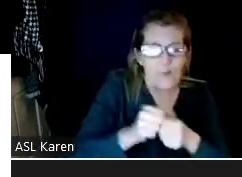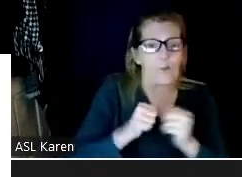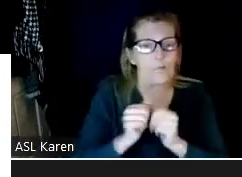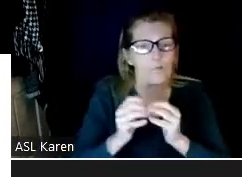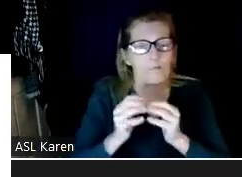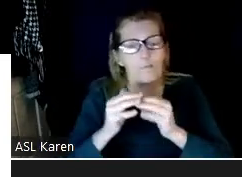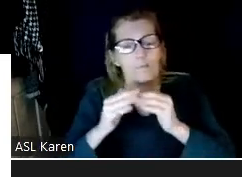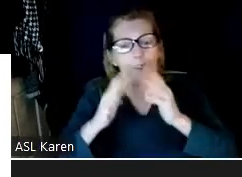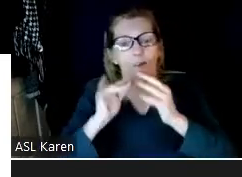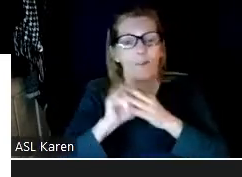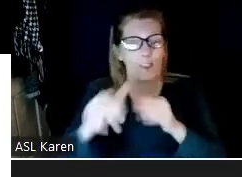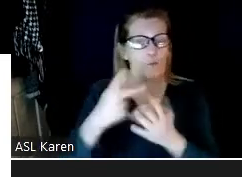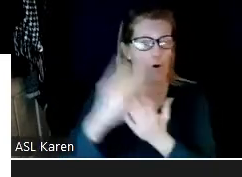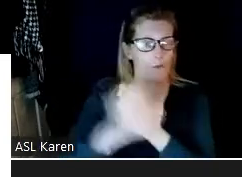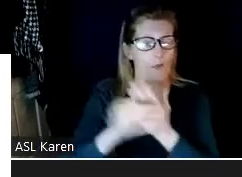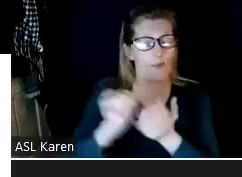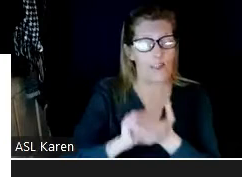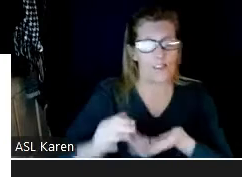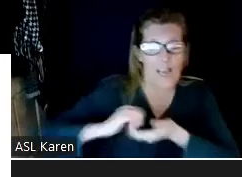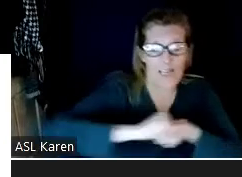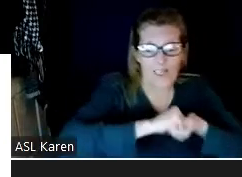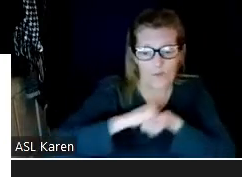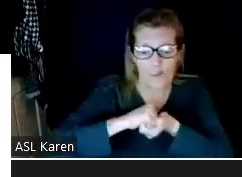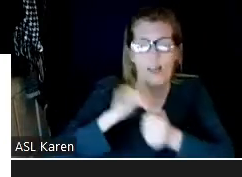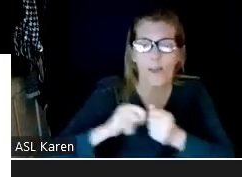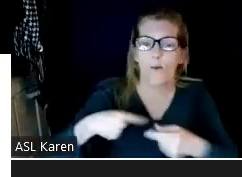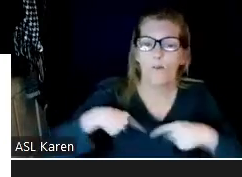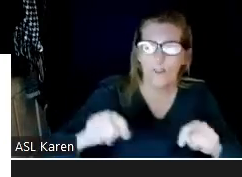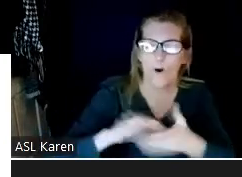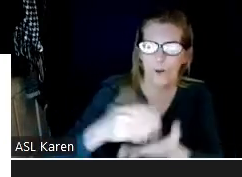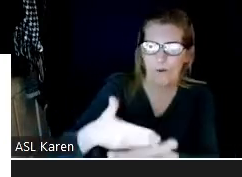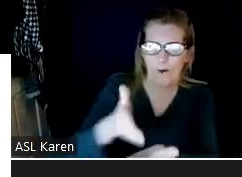15:05:15 But this type of engagement focused on the budget process is another way for us